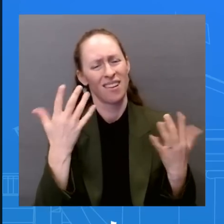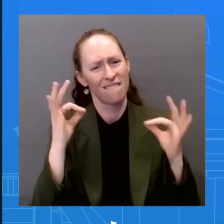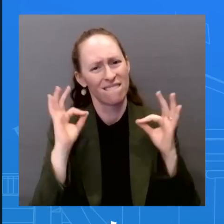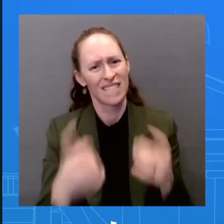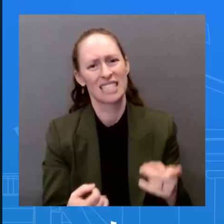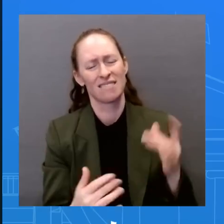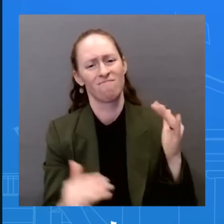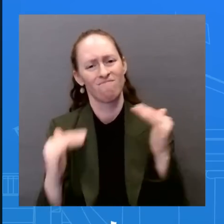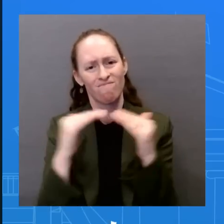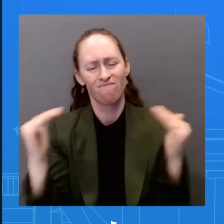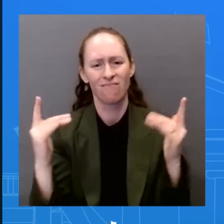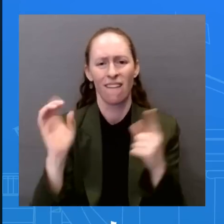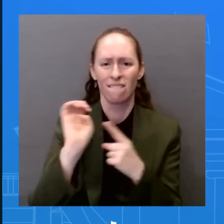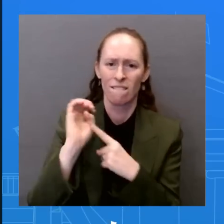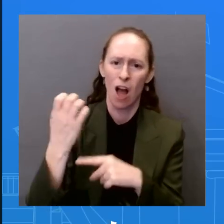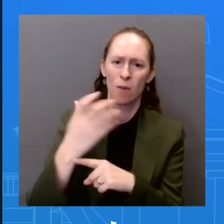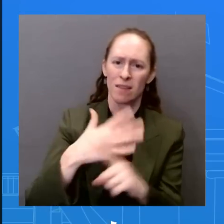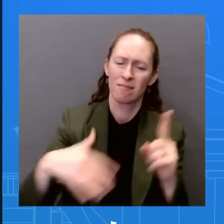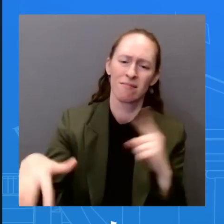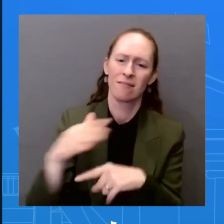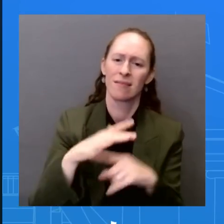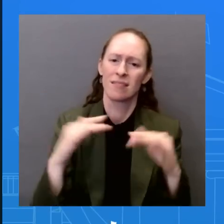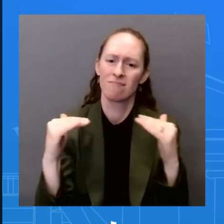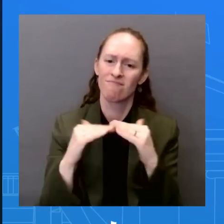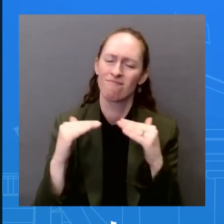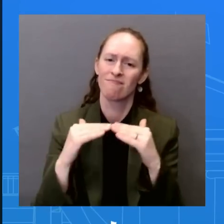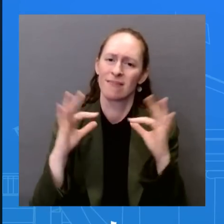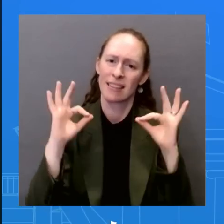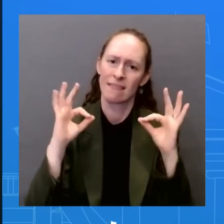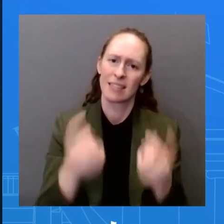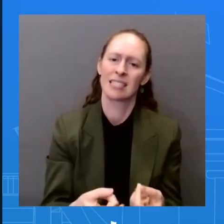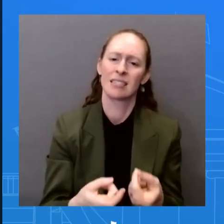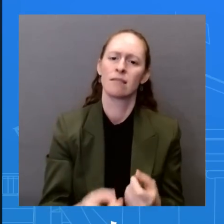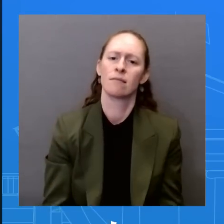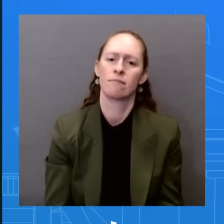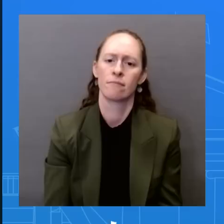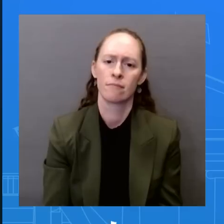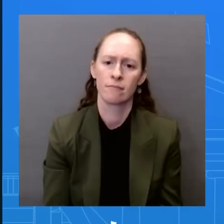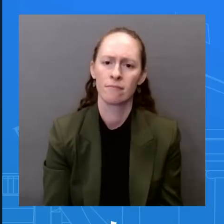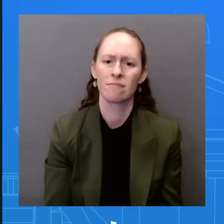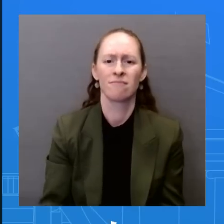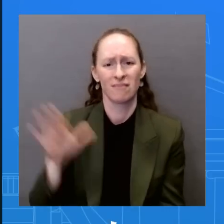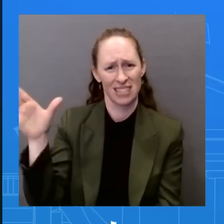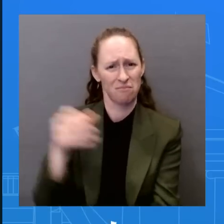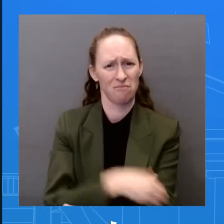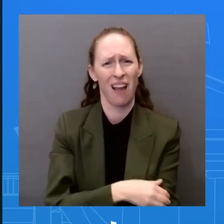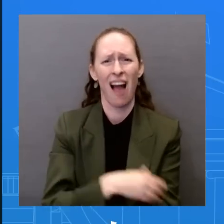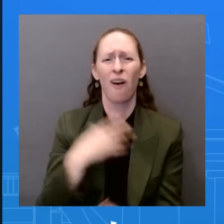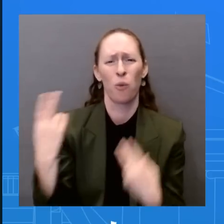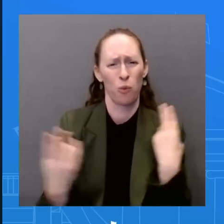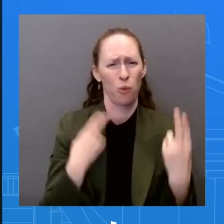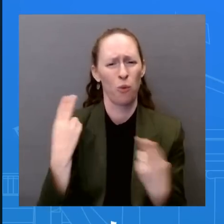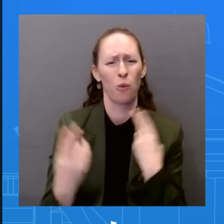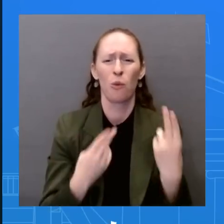to deal with this issue in a real way by preven- -- providing funding that's been long needed in these communities.